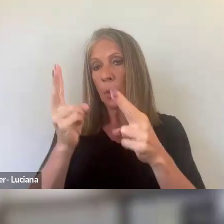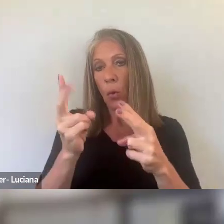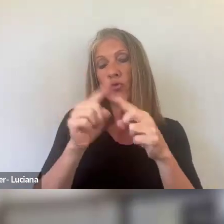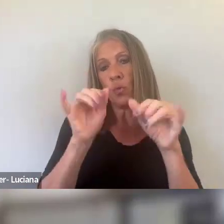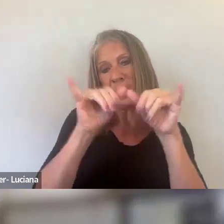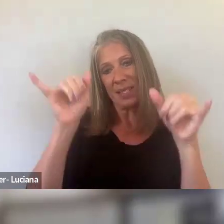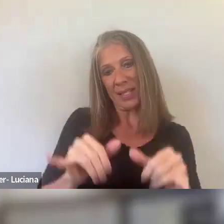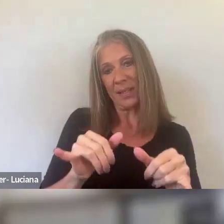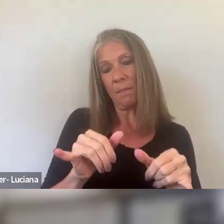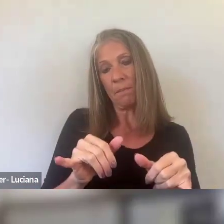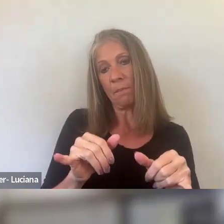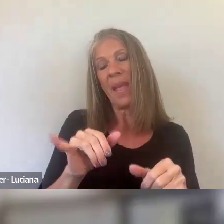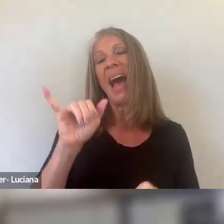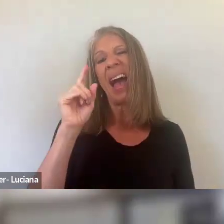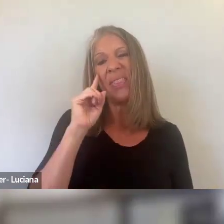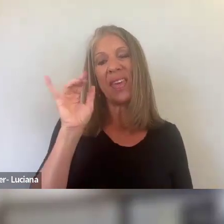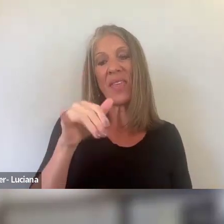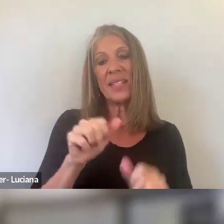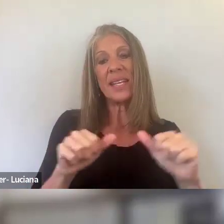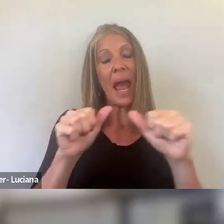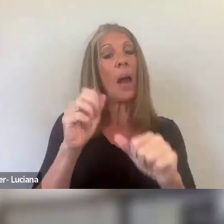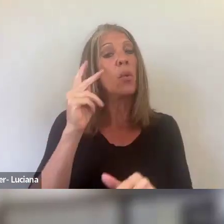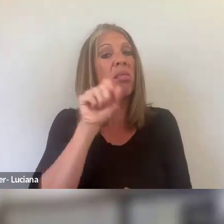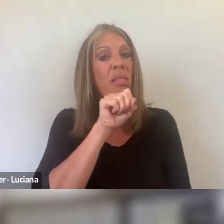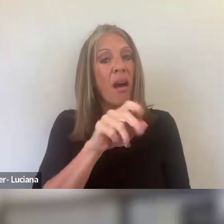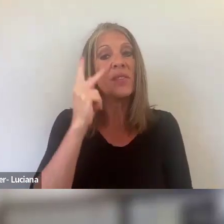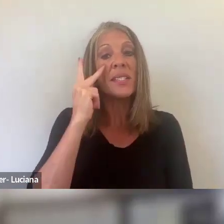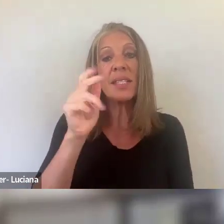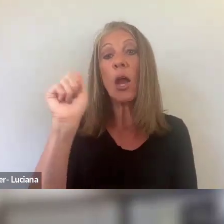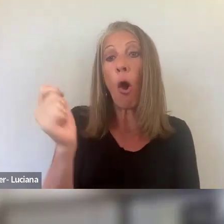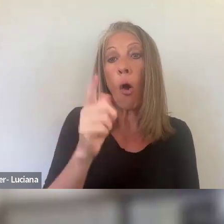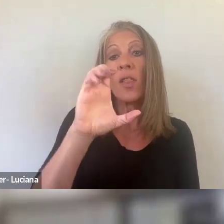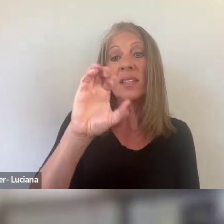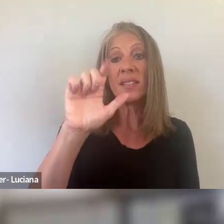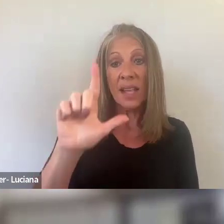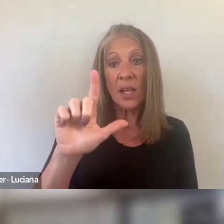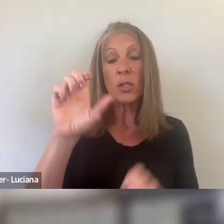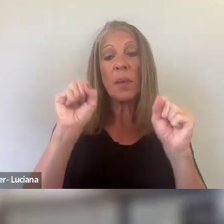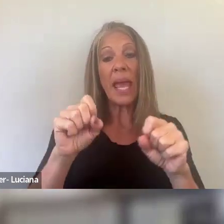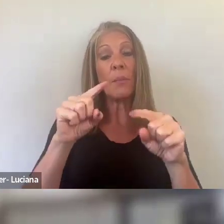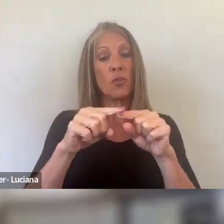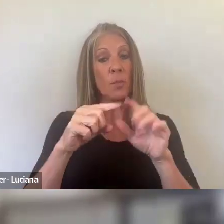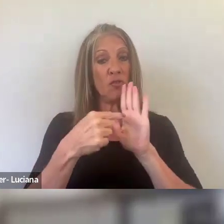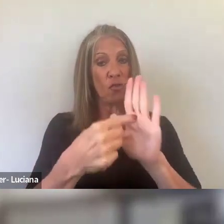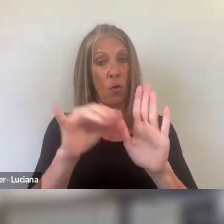reflected. I think that is an area I would love to see all the CILs being reflected in that work. KEITH MILLER: